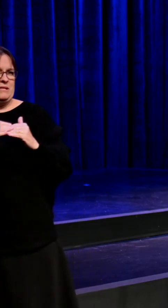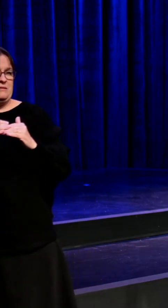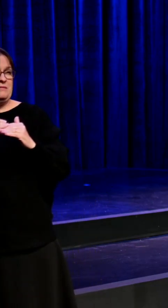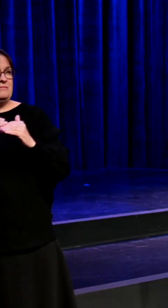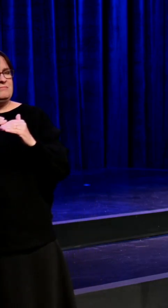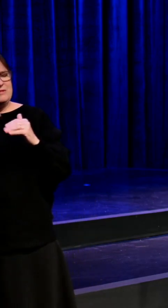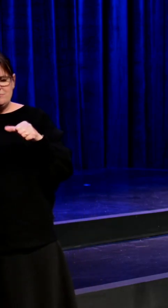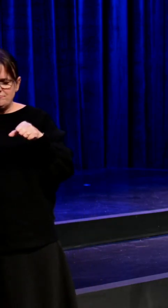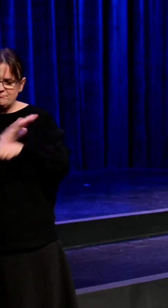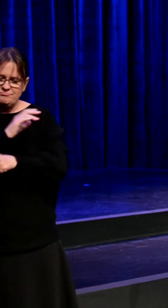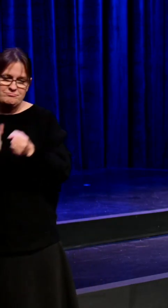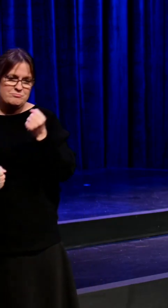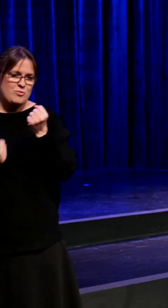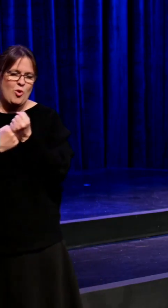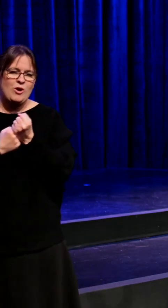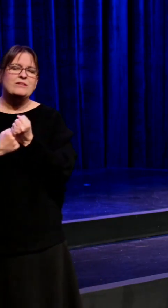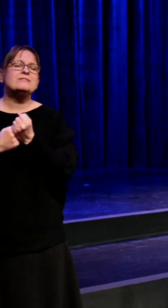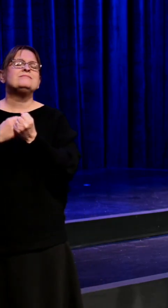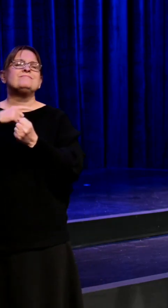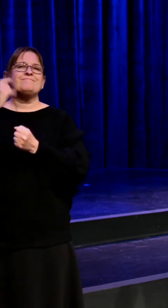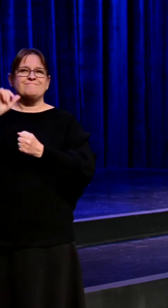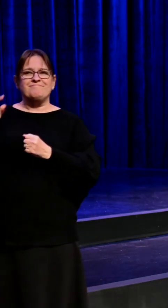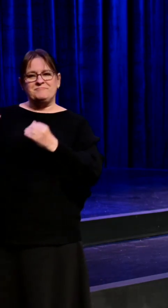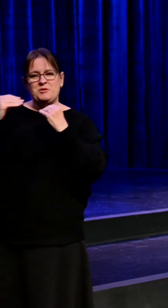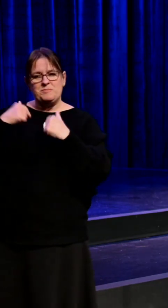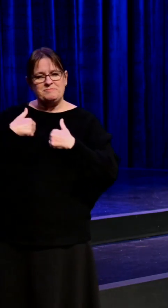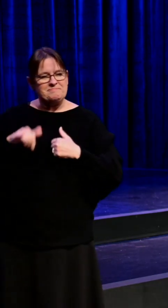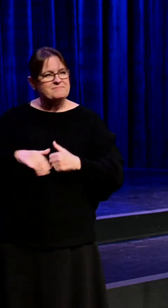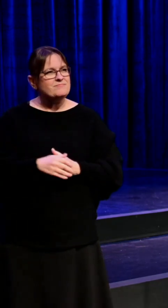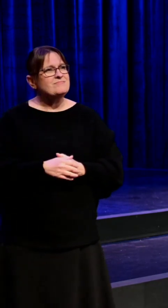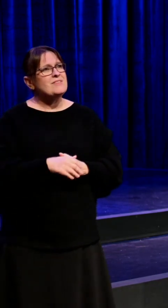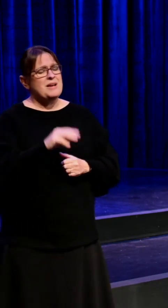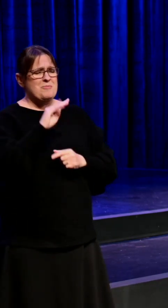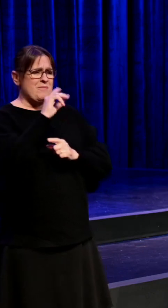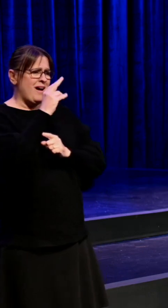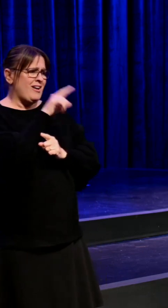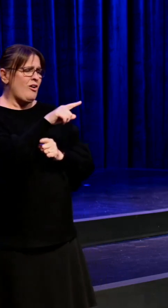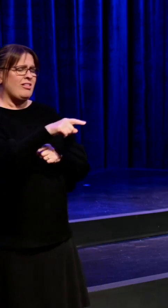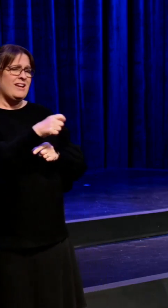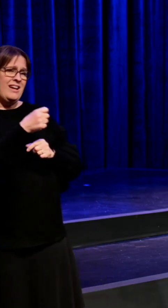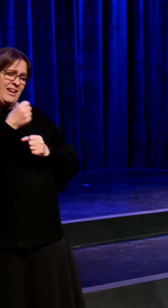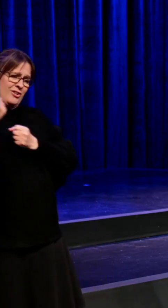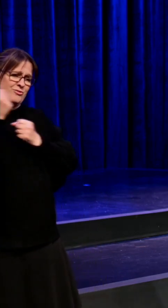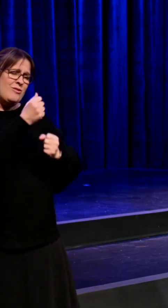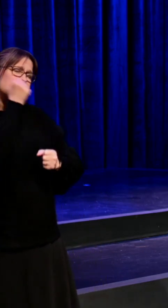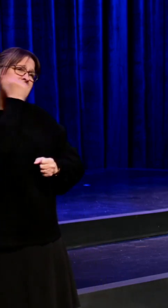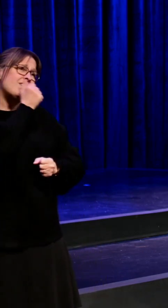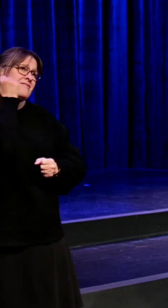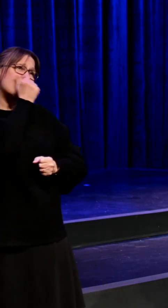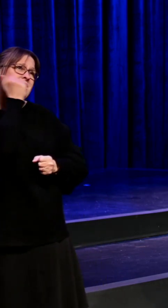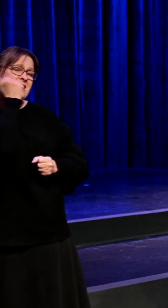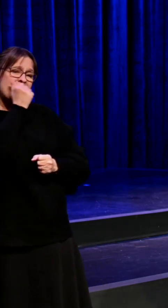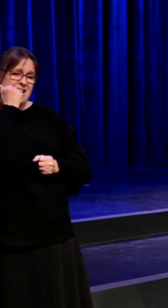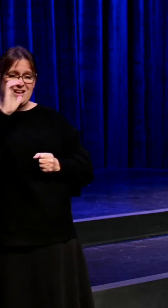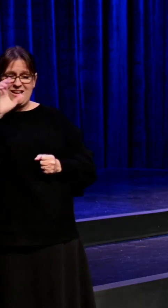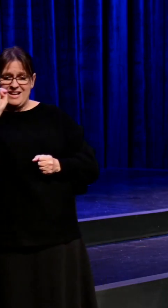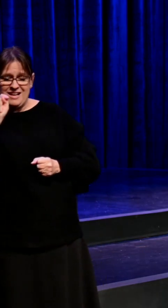And Michael he drove from Connecticut to Boston every single day for a month and just in hopes to